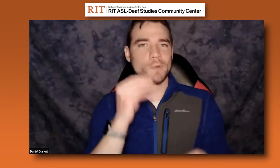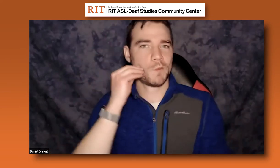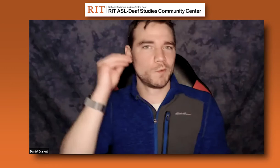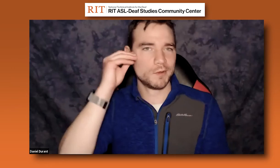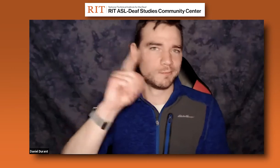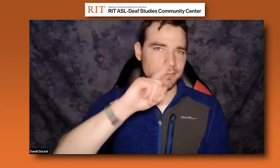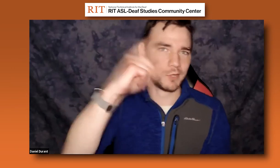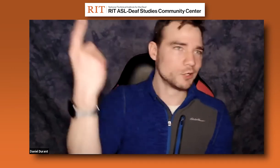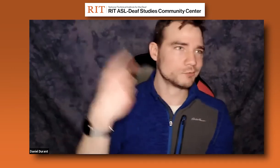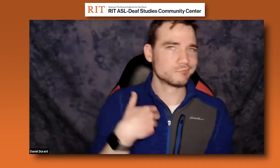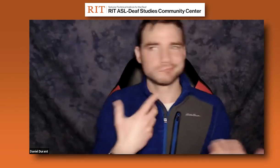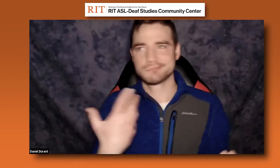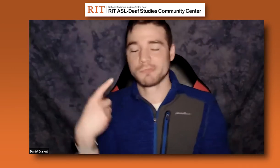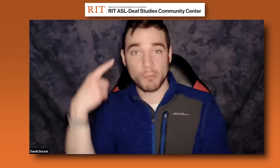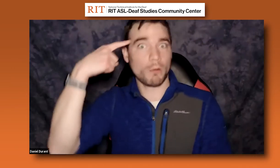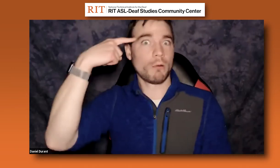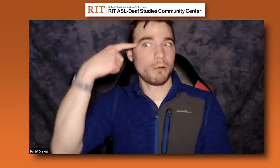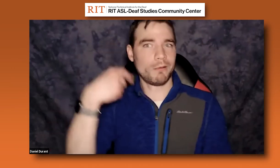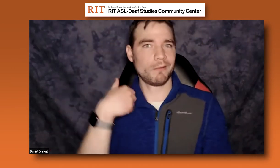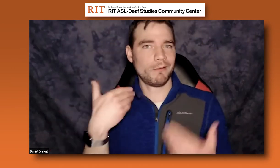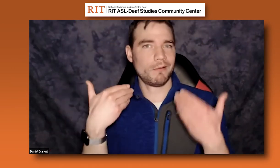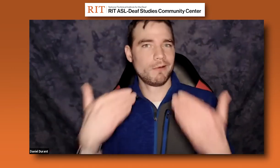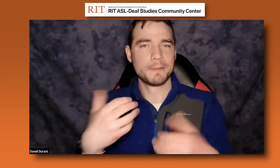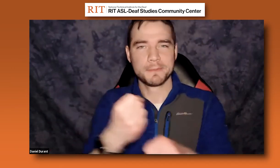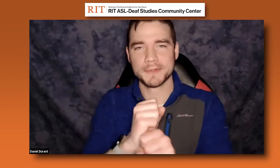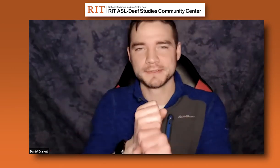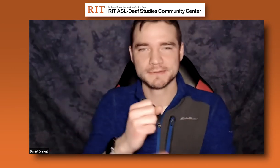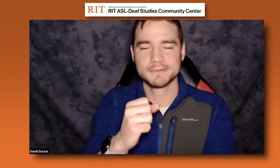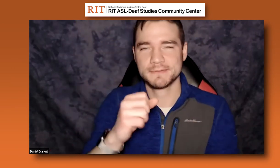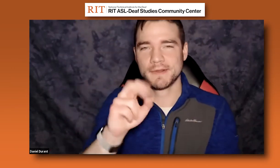I was staying home and I was kind of bored, so I decided